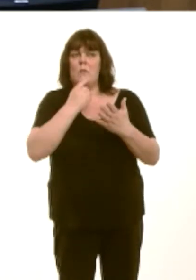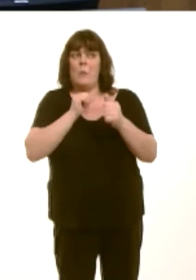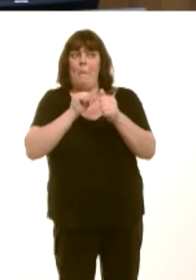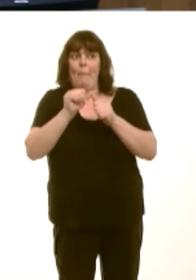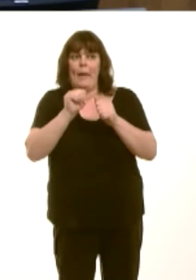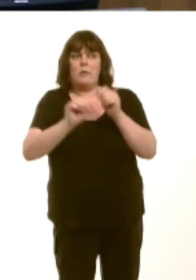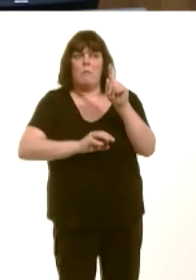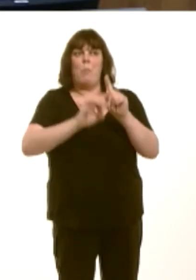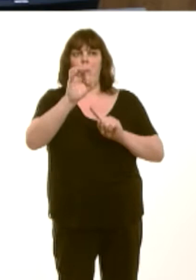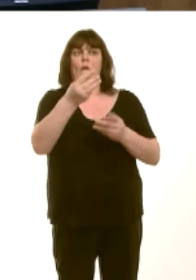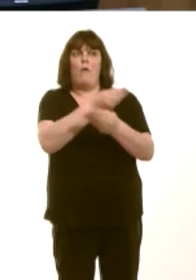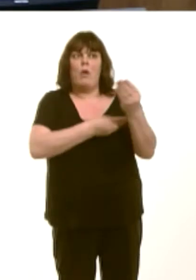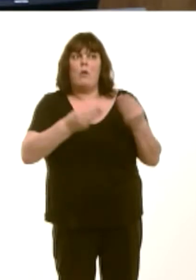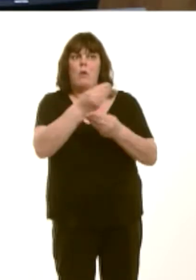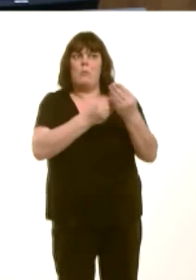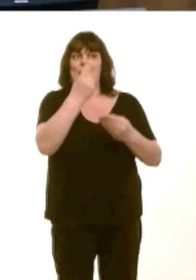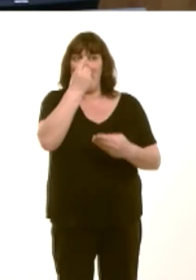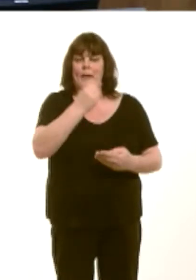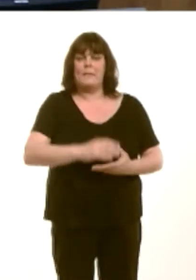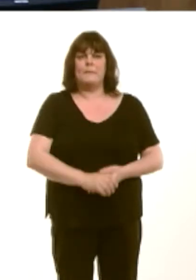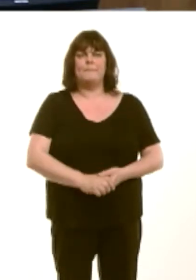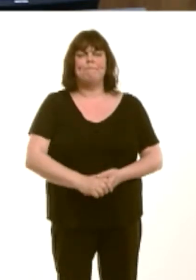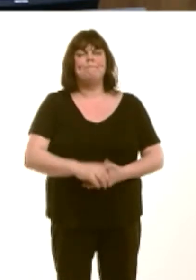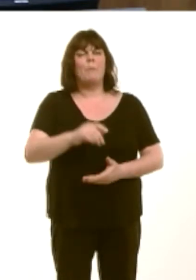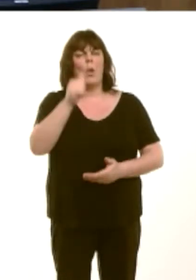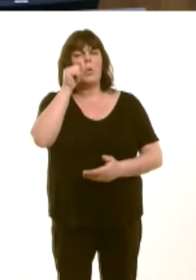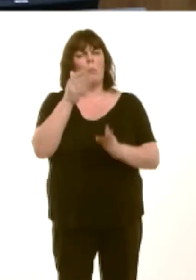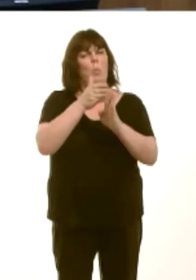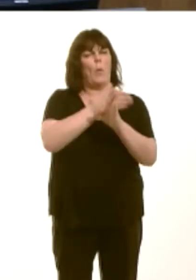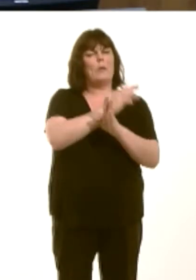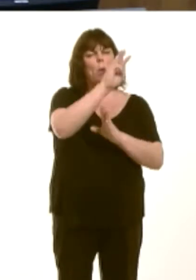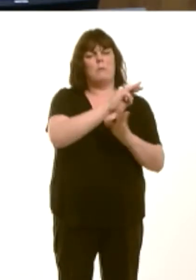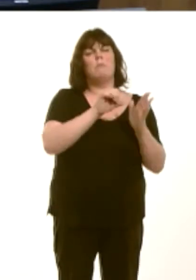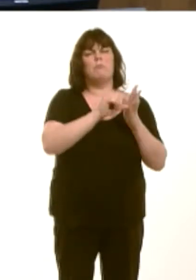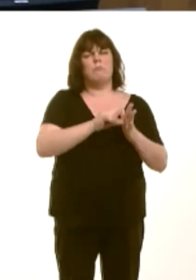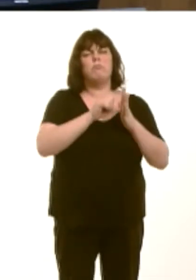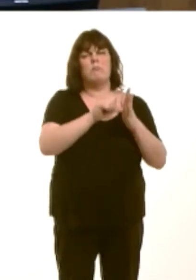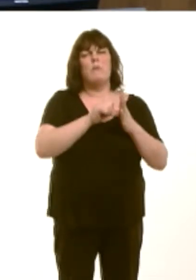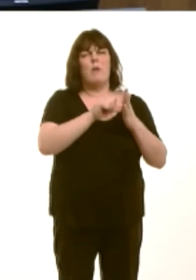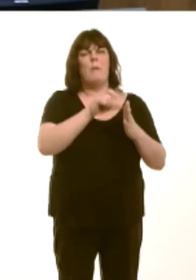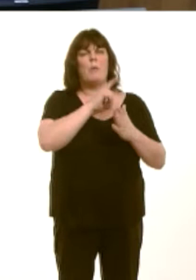Things have been difficult in the west, bearing mind, of course, what occurred in Murco, which